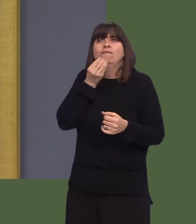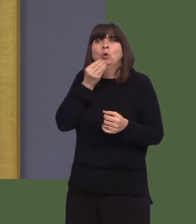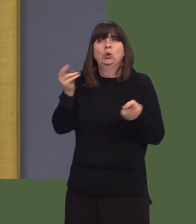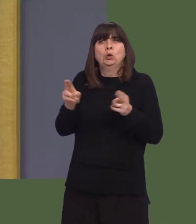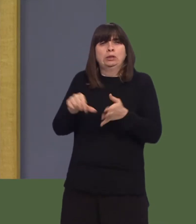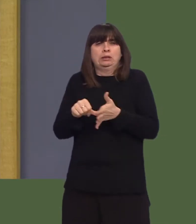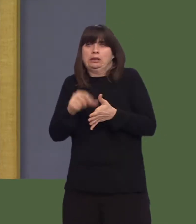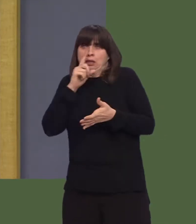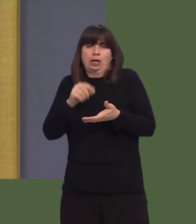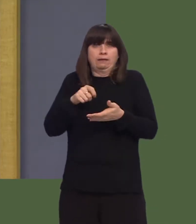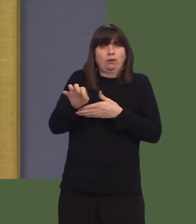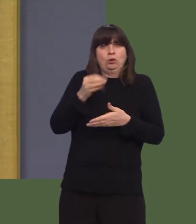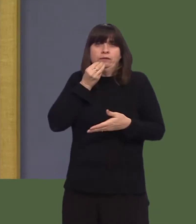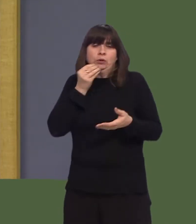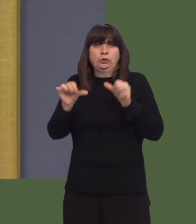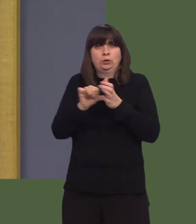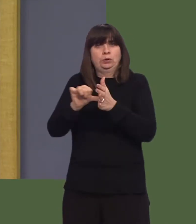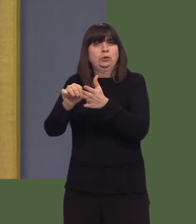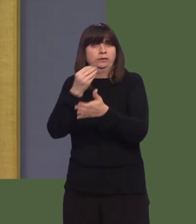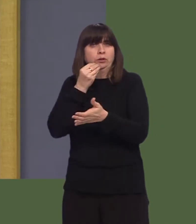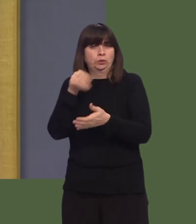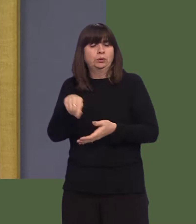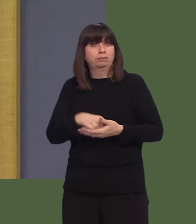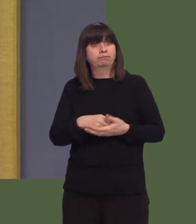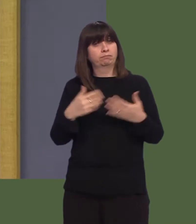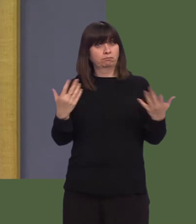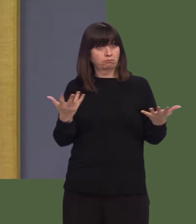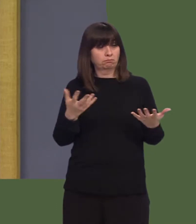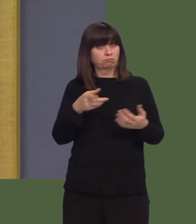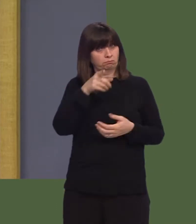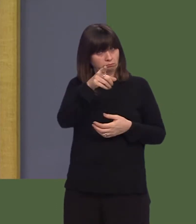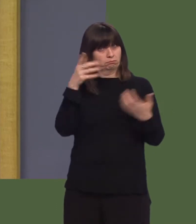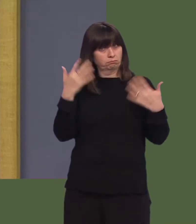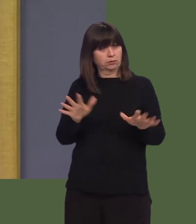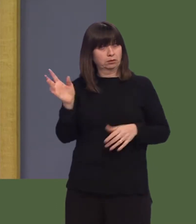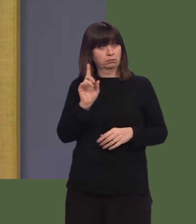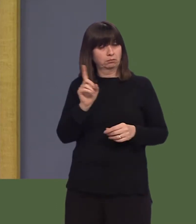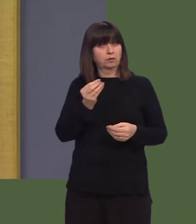First Minister, what assessment has the Welsh Government made about introducing food insecurity